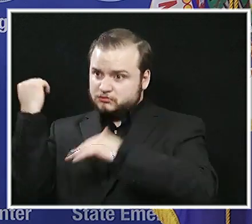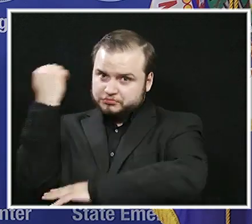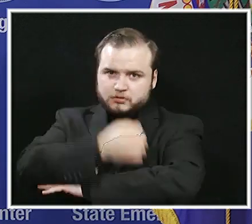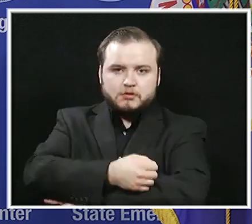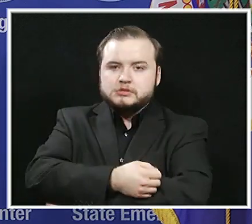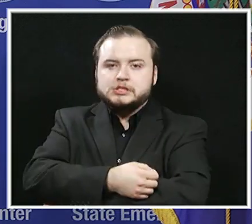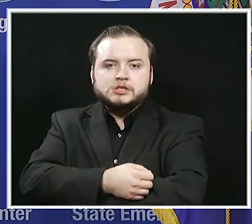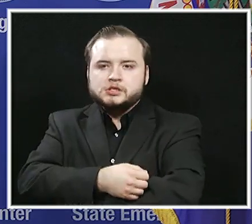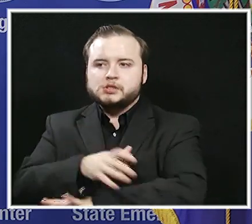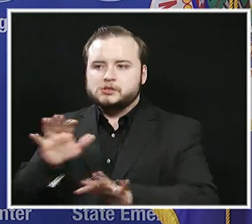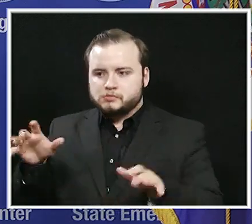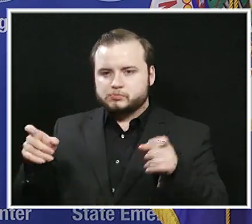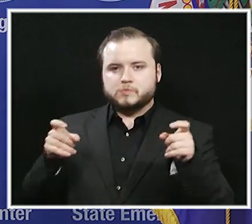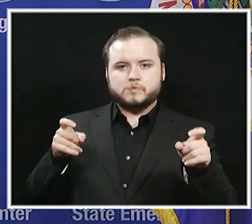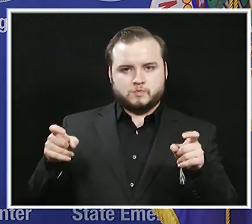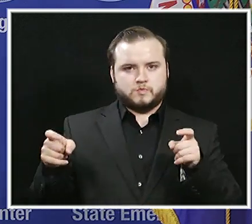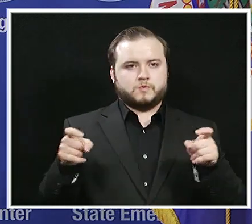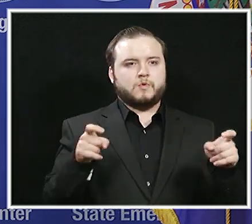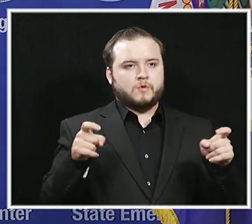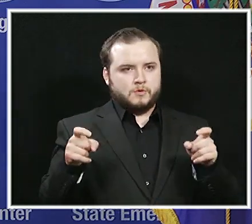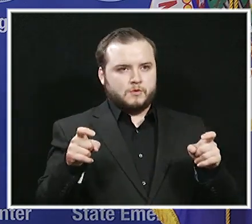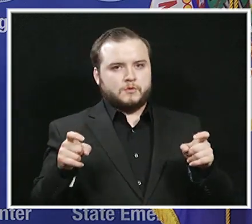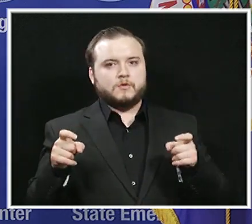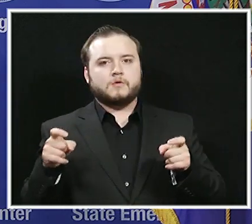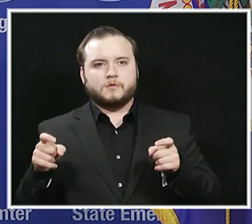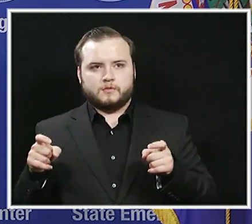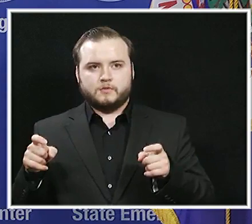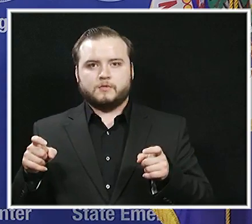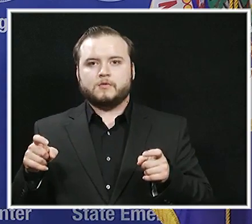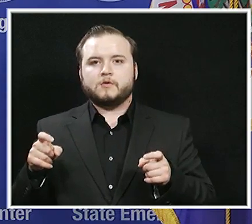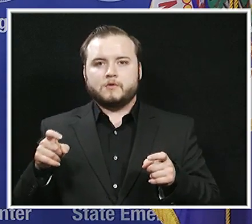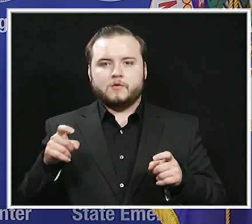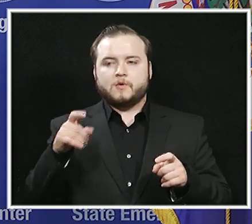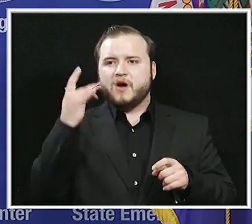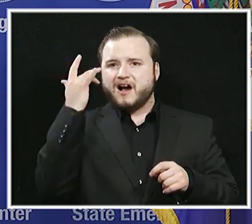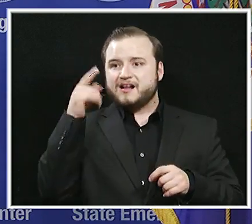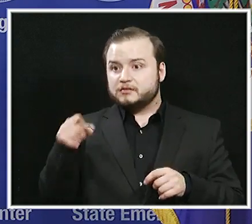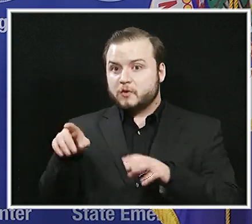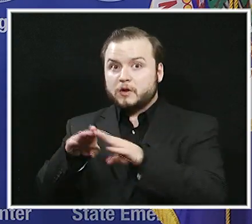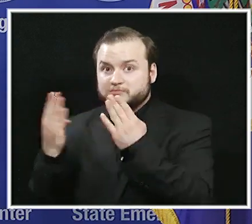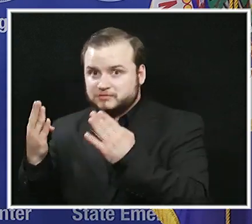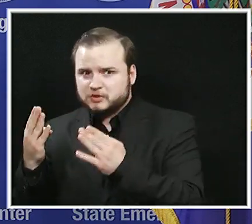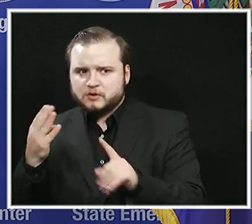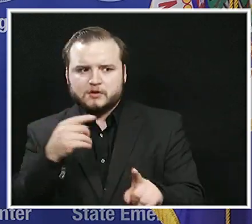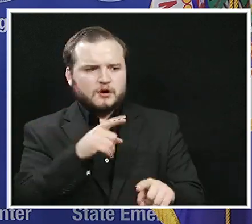to allow us to put certain people at risk and say they're expendable or businesses at risk.